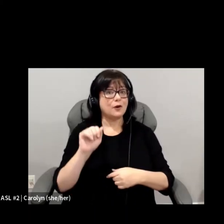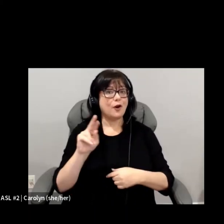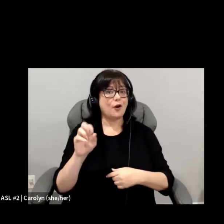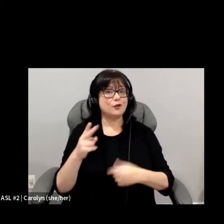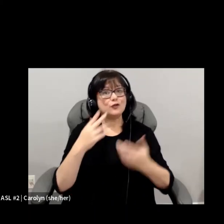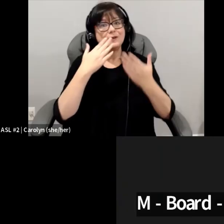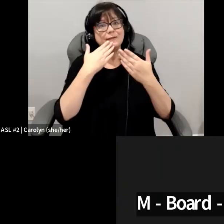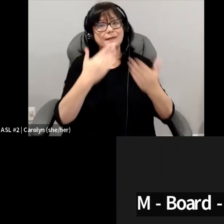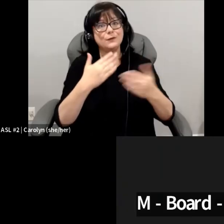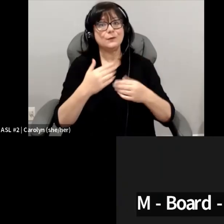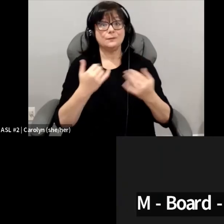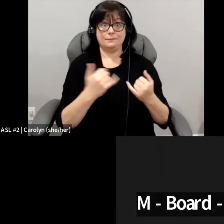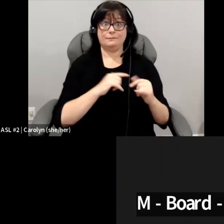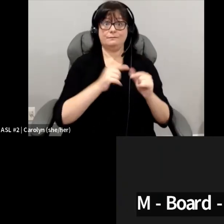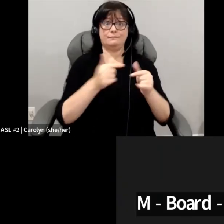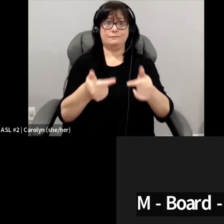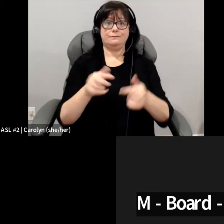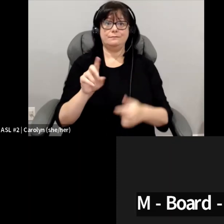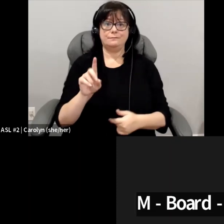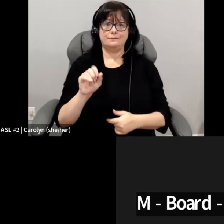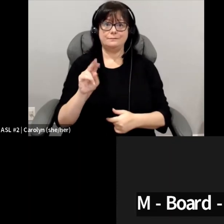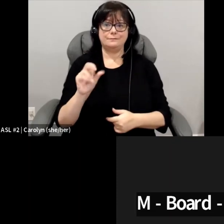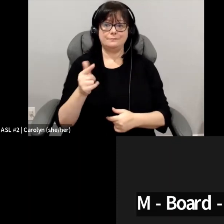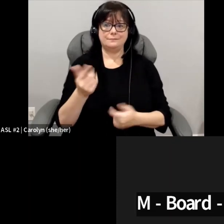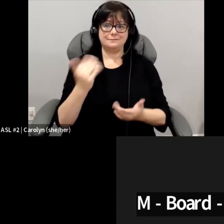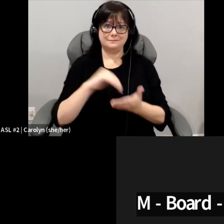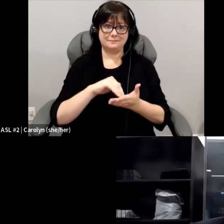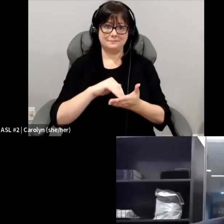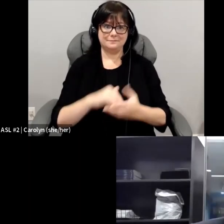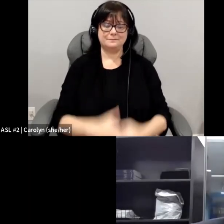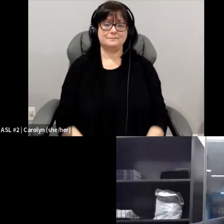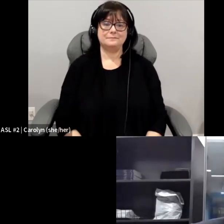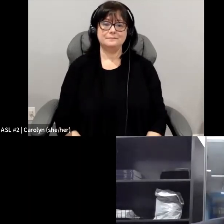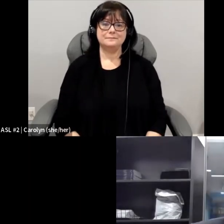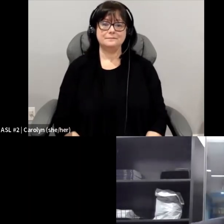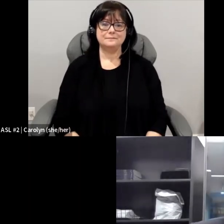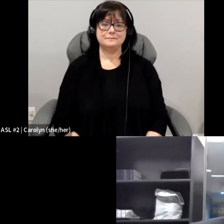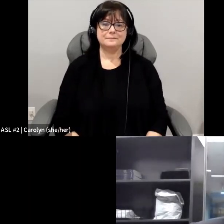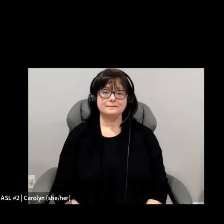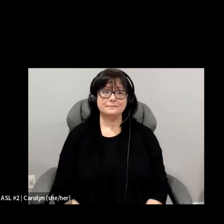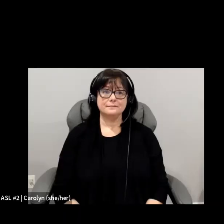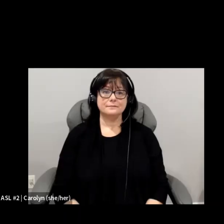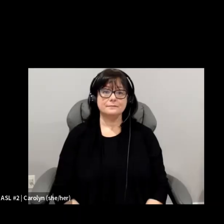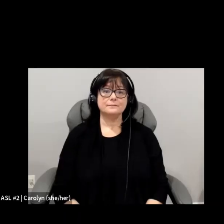Douglas Waxman : THANKS, LAURA.